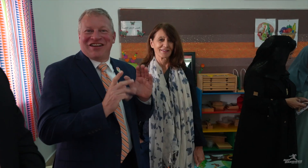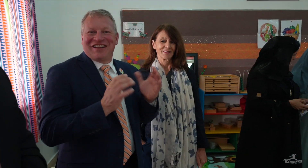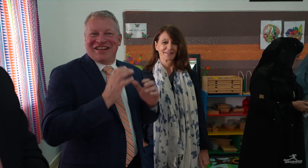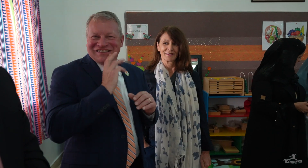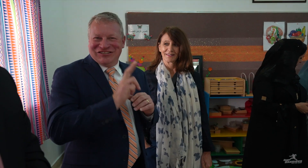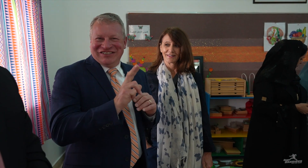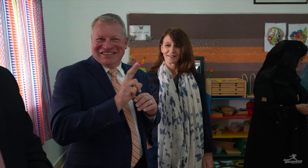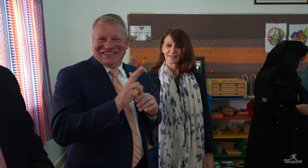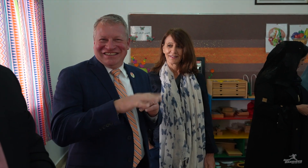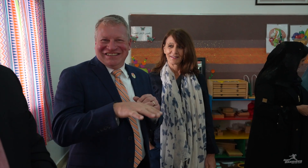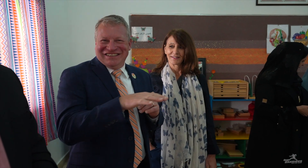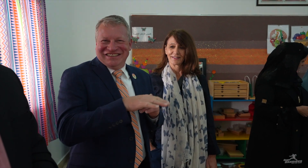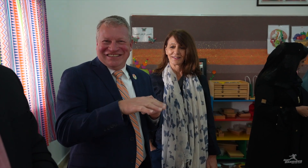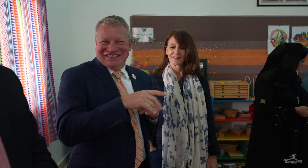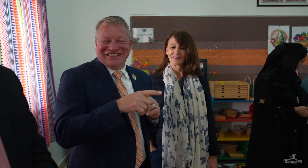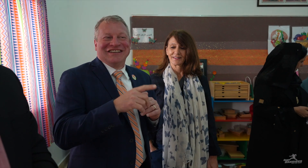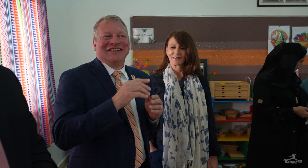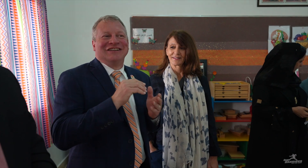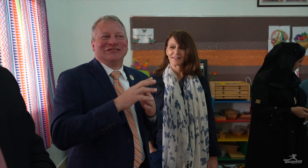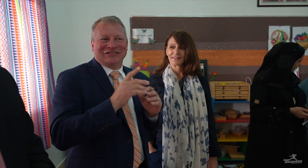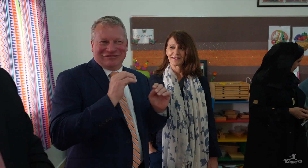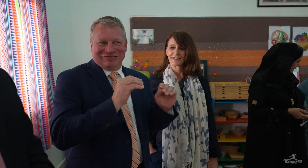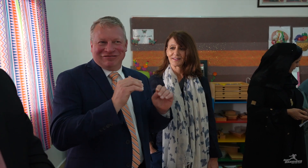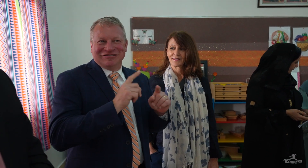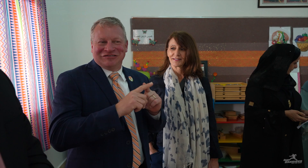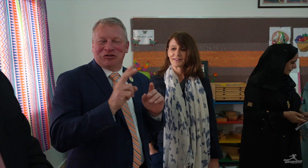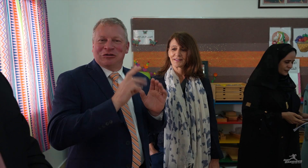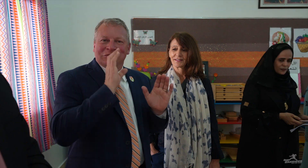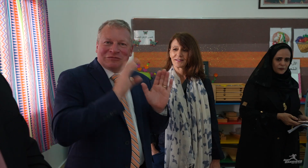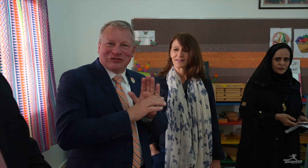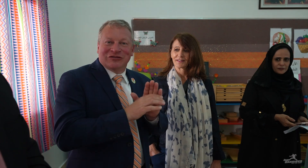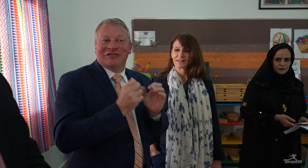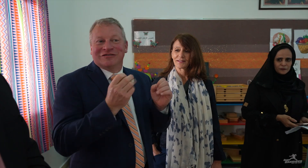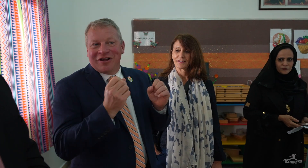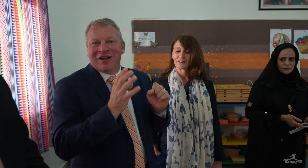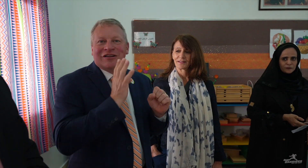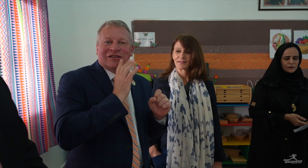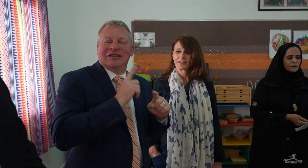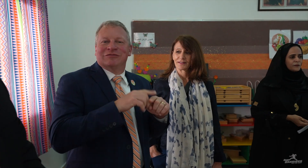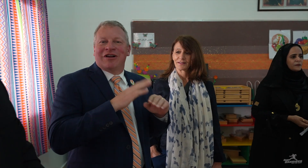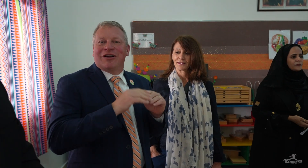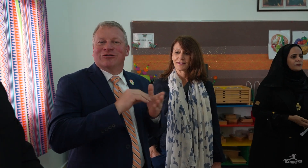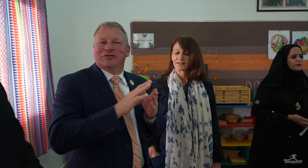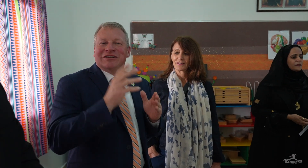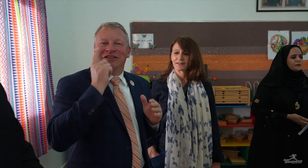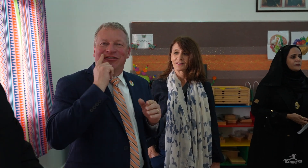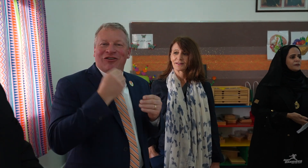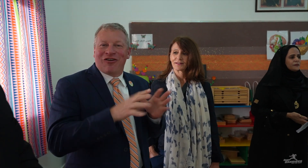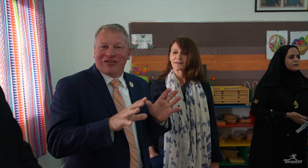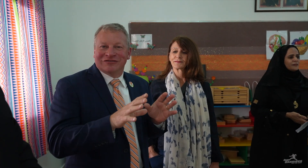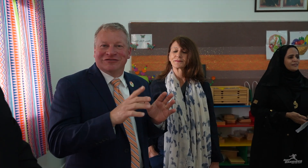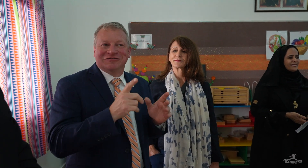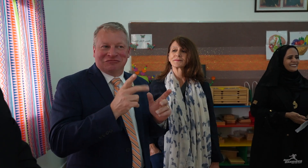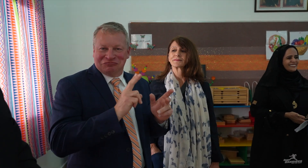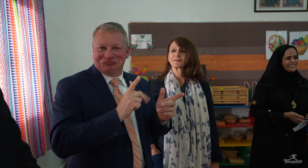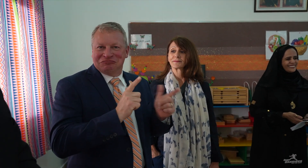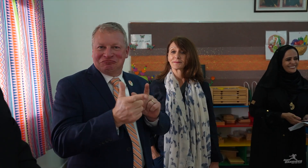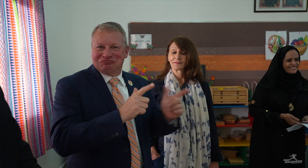This is a Pre-K class for three year olds. The students are taught with visuals, signing and speaking, so to accommodate the students